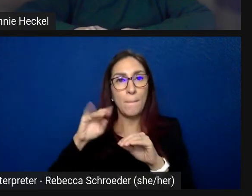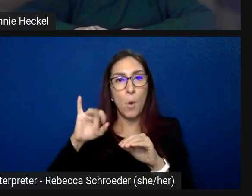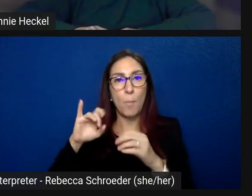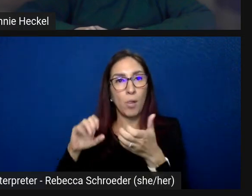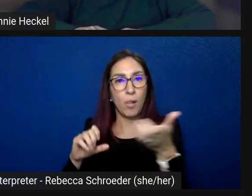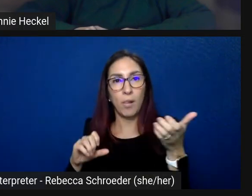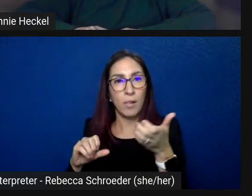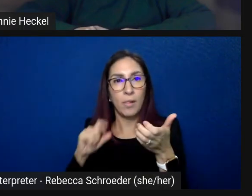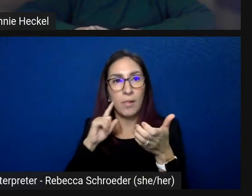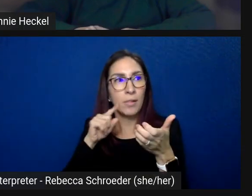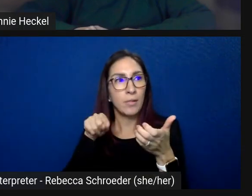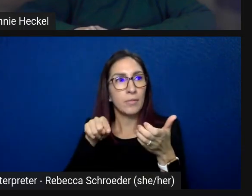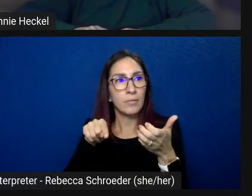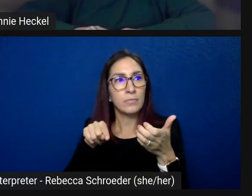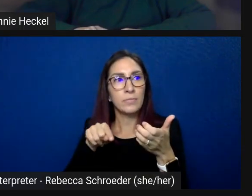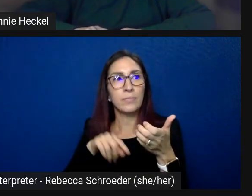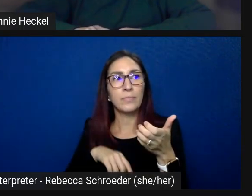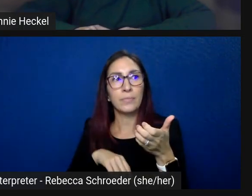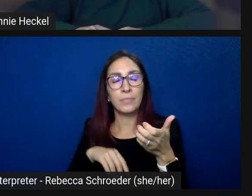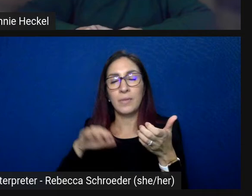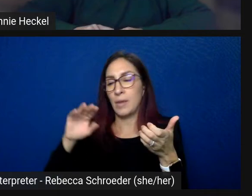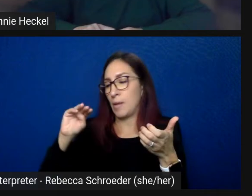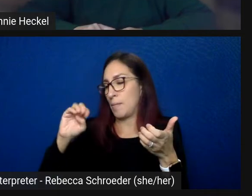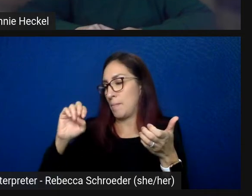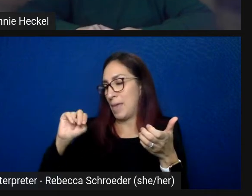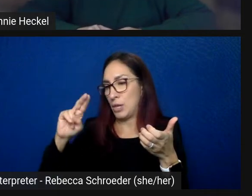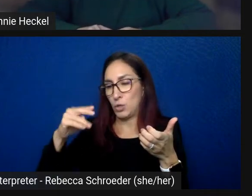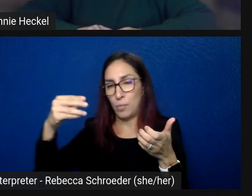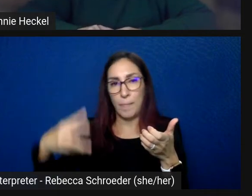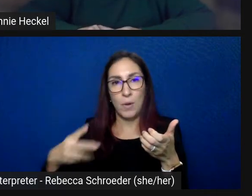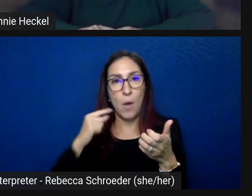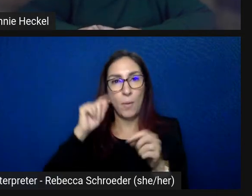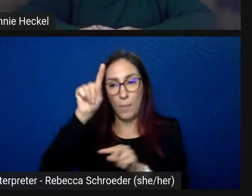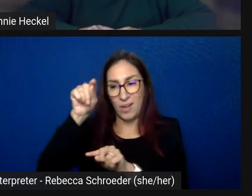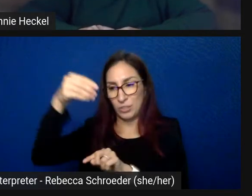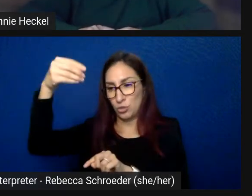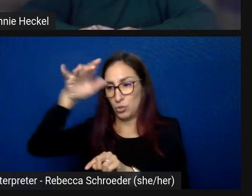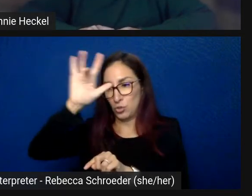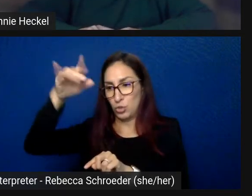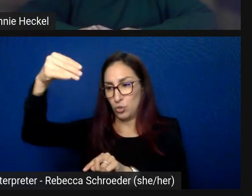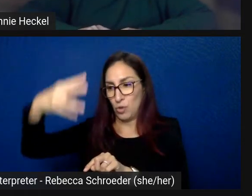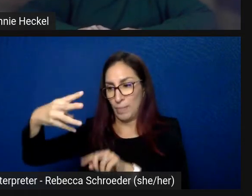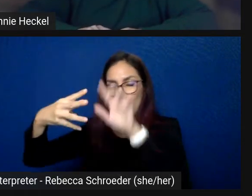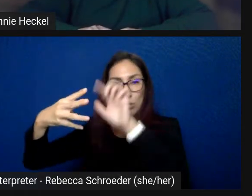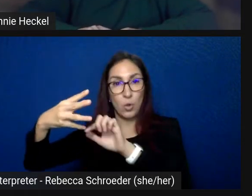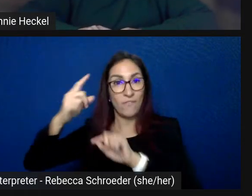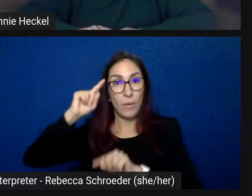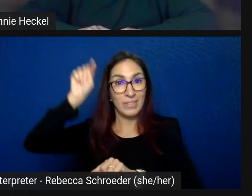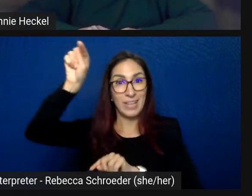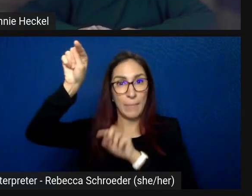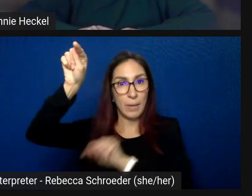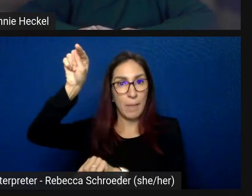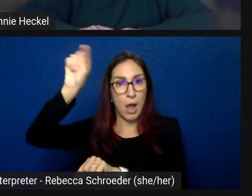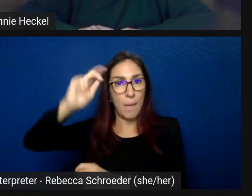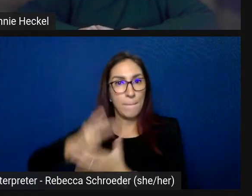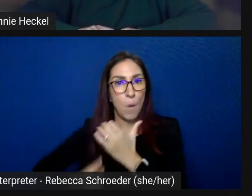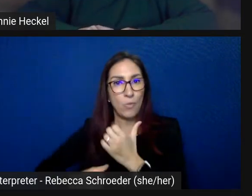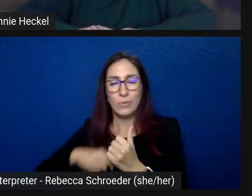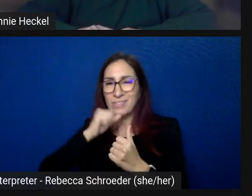at the end of the menu too, so that you could hit it from the top and the bottom. It's not in the way of anything, but it's nice if I'm--